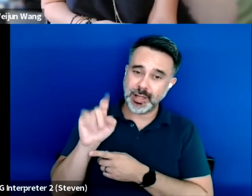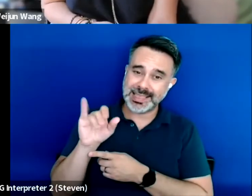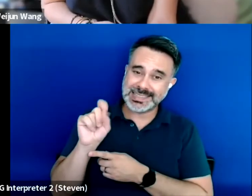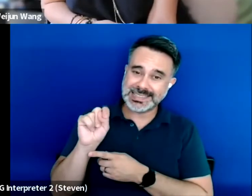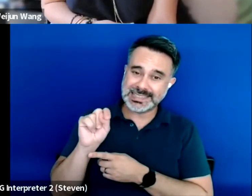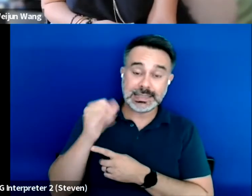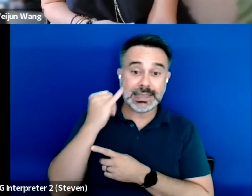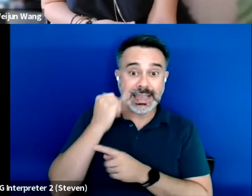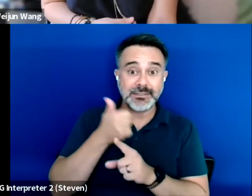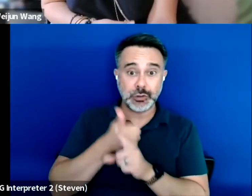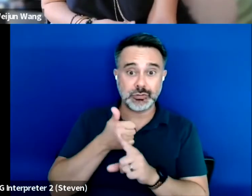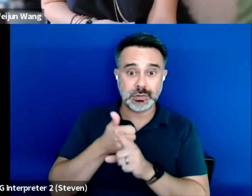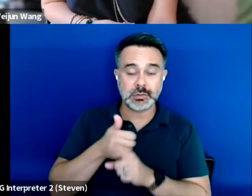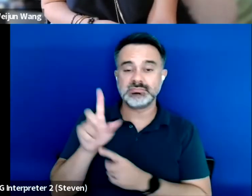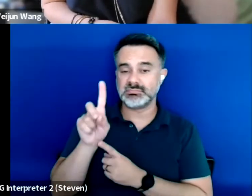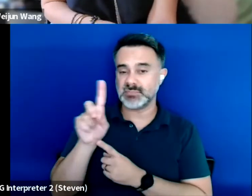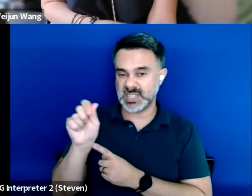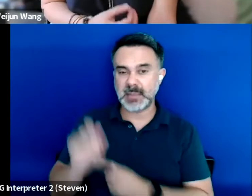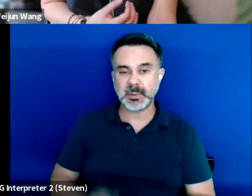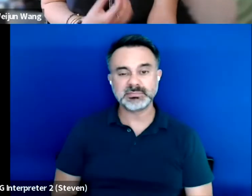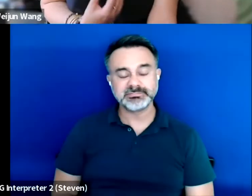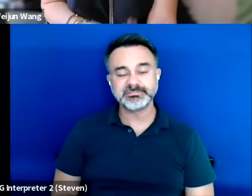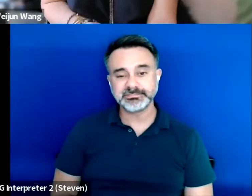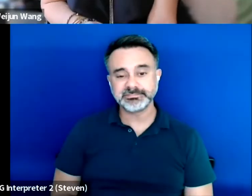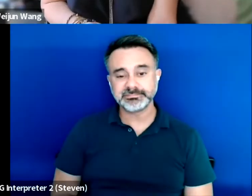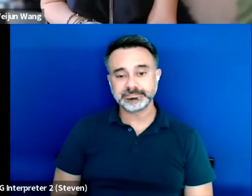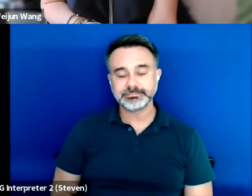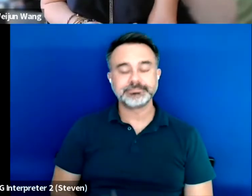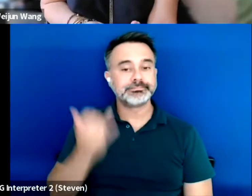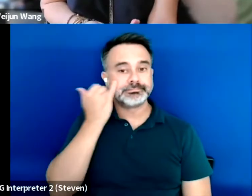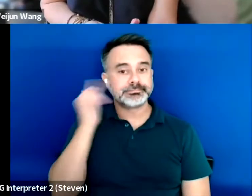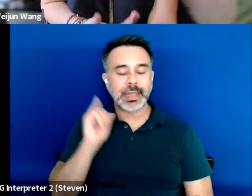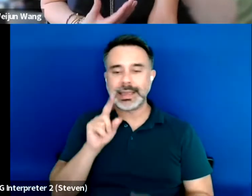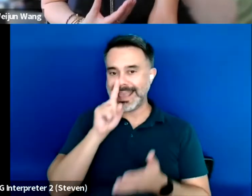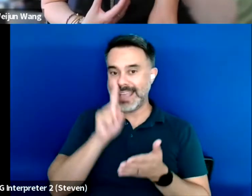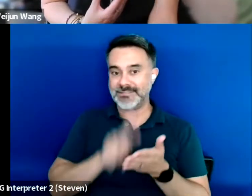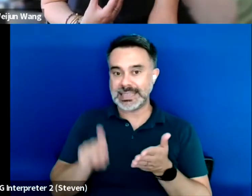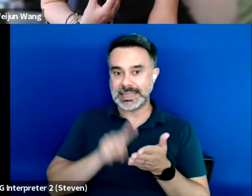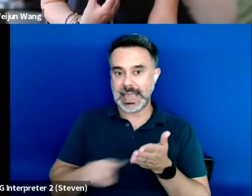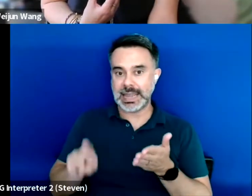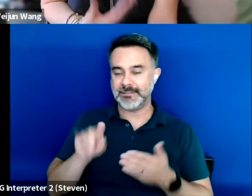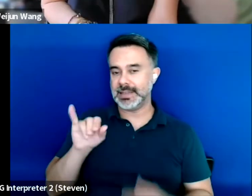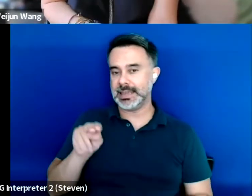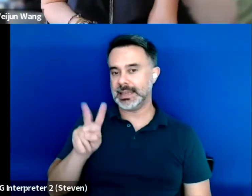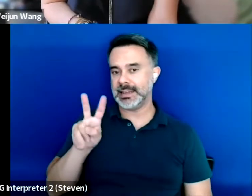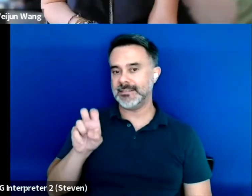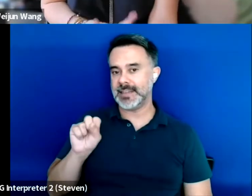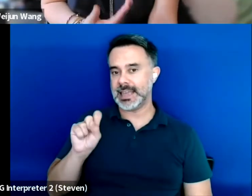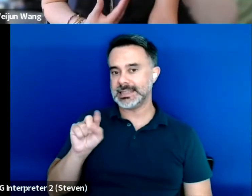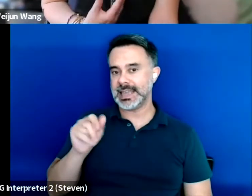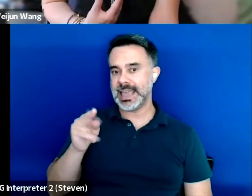And the article was so interesting because, as a disabled writer, I am so interested